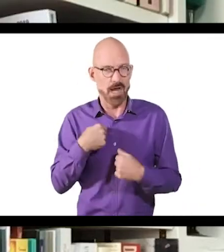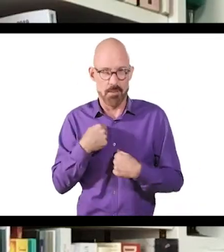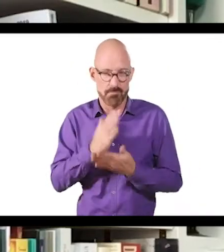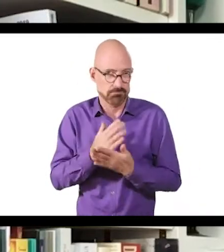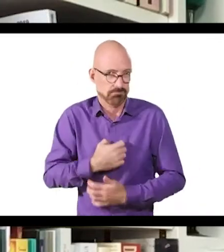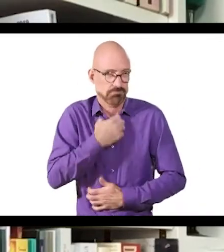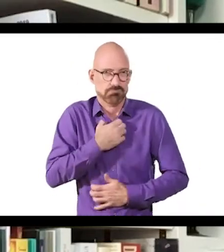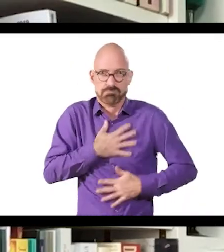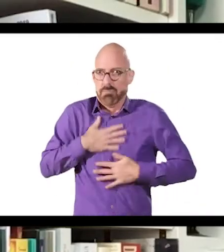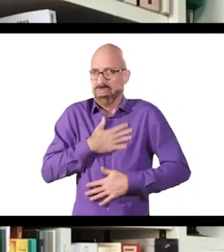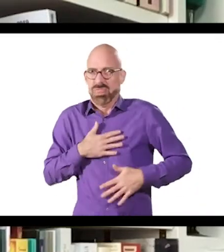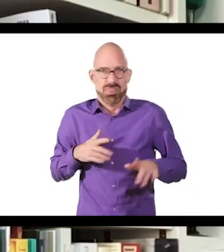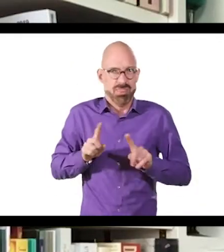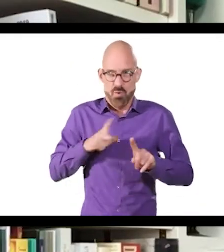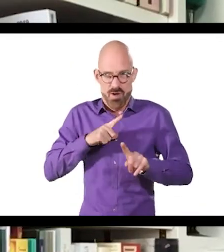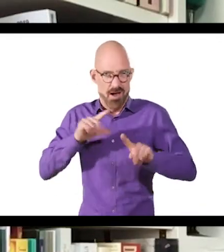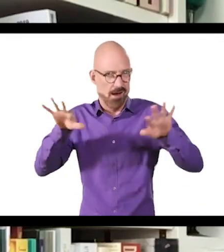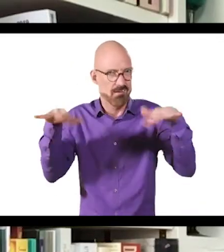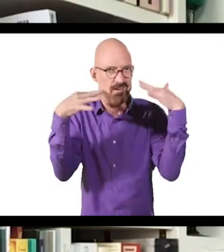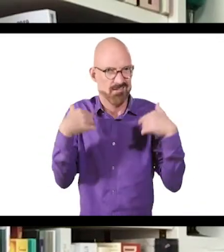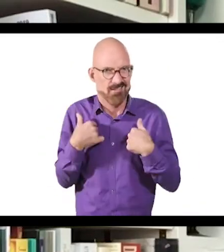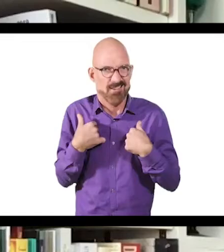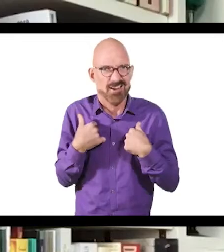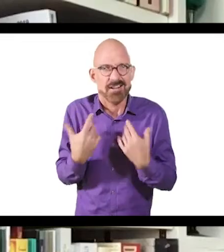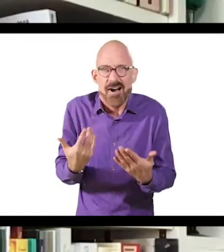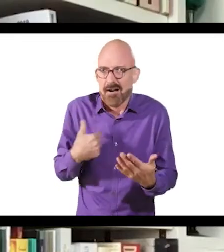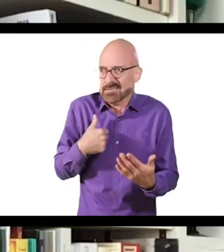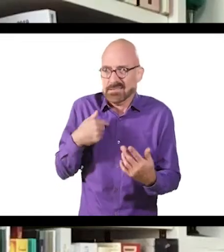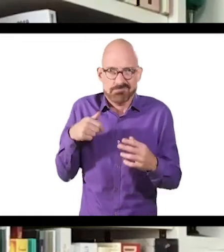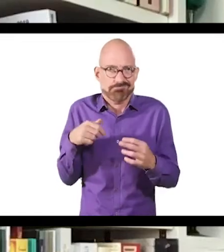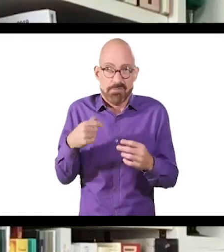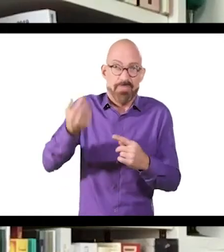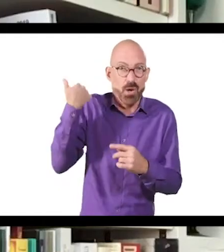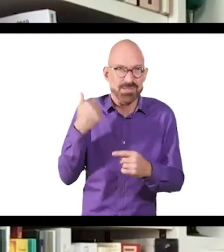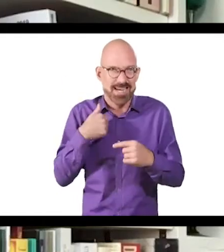And I got down to Hove and a fret came in. It must have been April. Fret, one of those cold damp fogs.